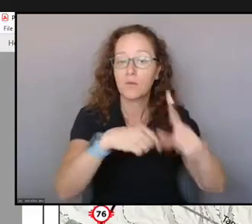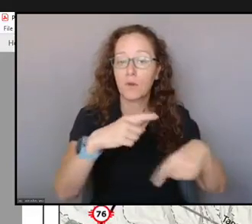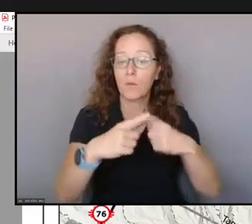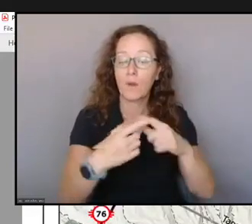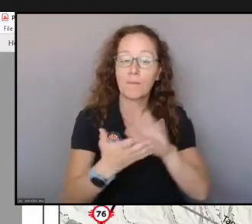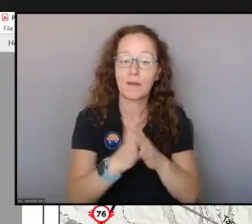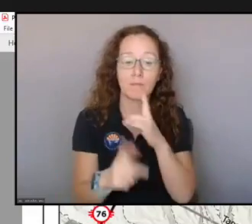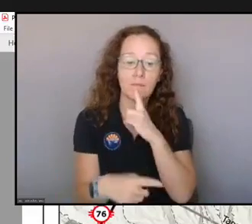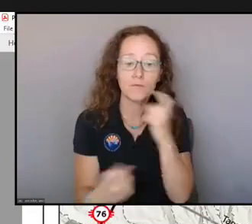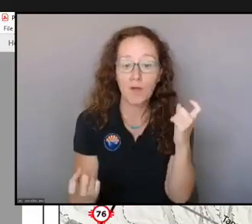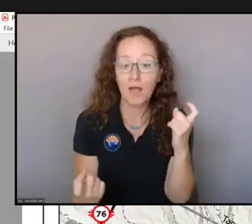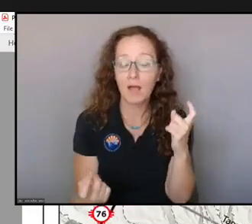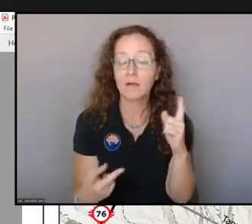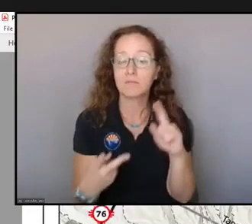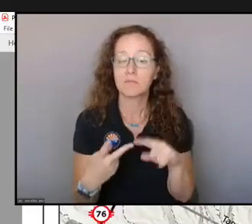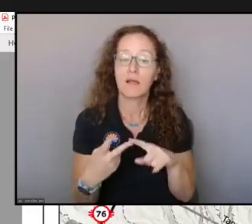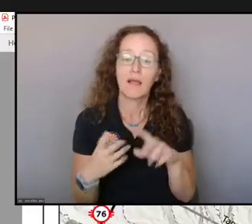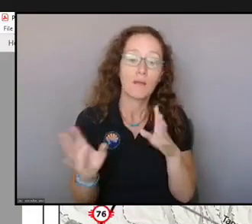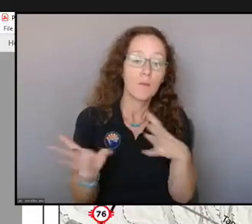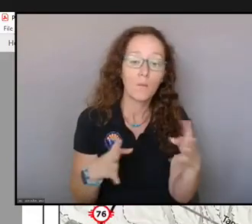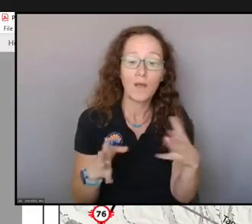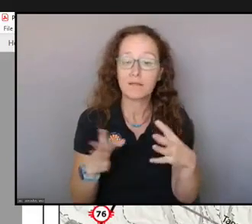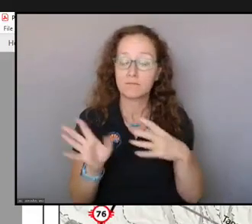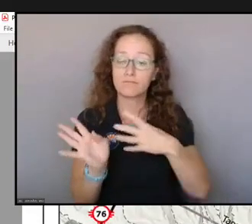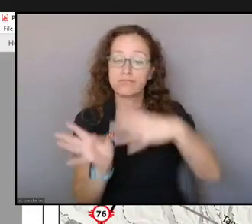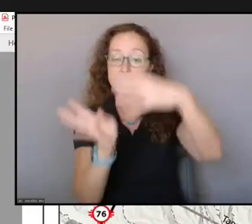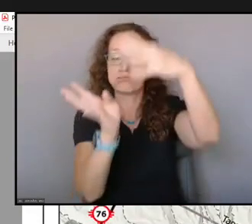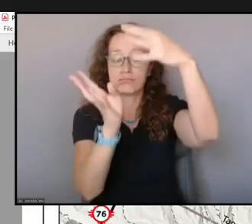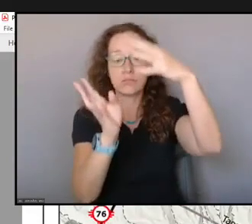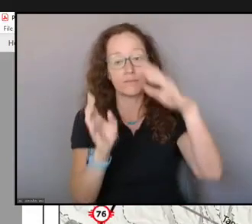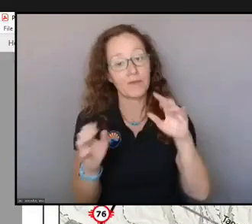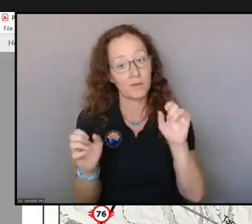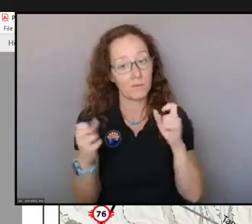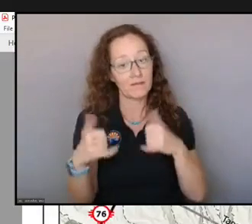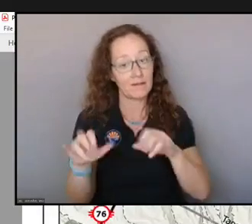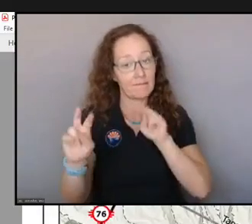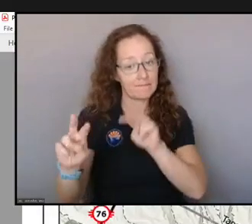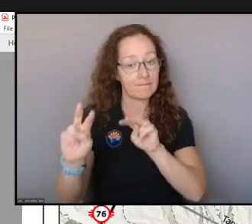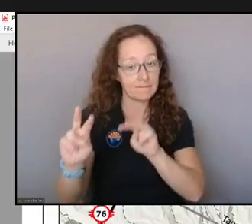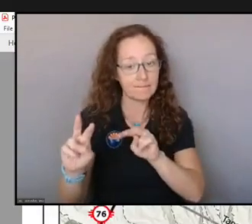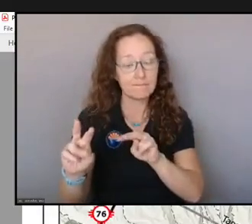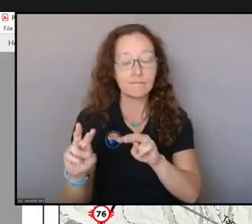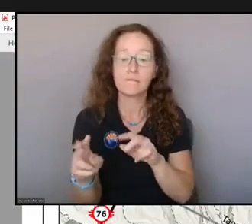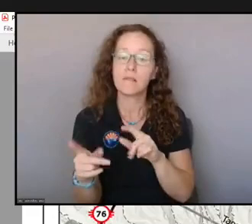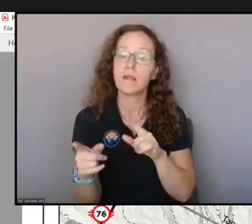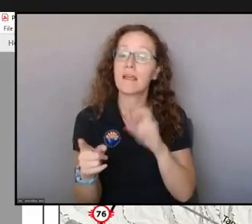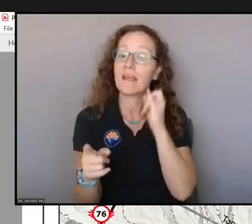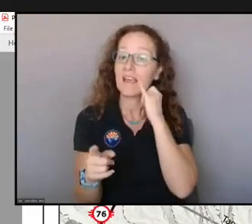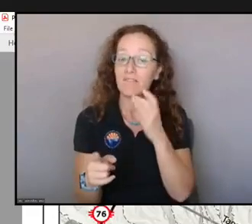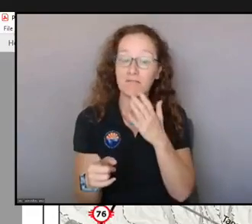SO WE STILL HAVE TO PAY ATTENTION TO THAT. THIS IS WHERE WE GET THAT ADVERSE WIND AGAIN THAT COULD